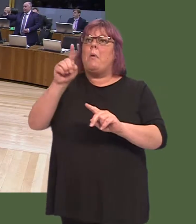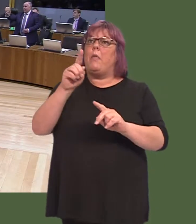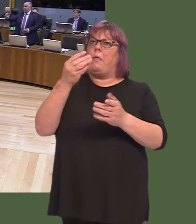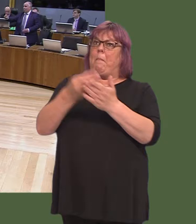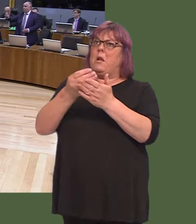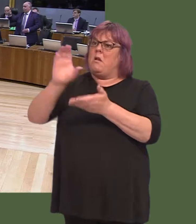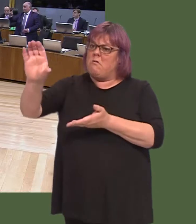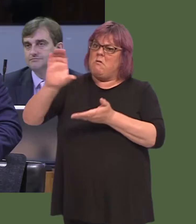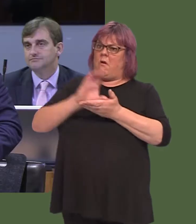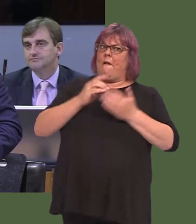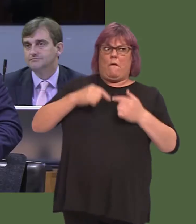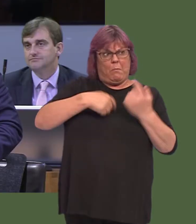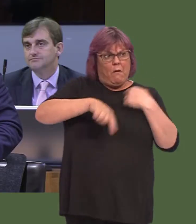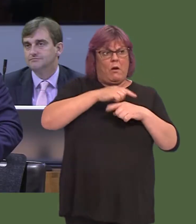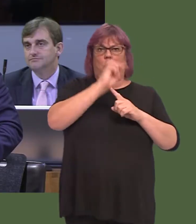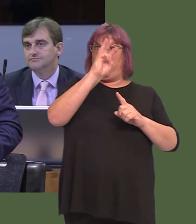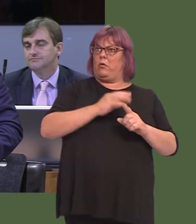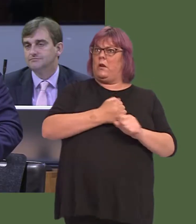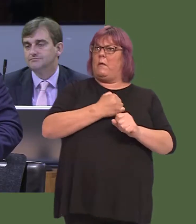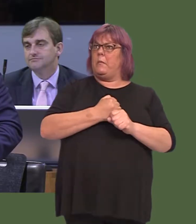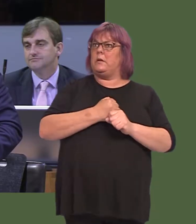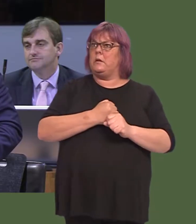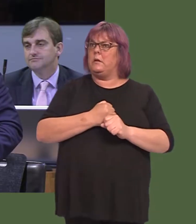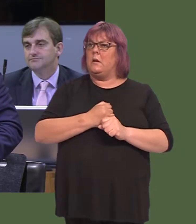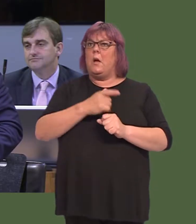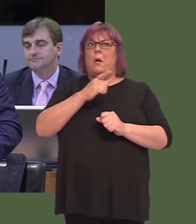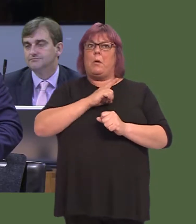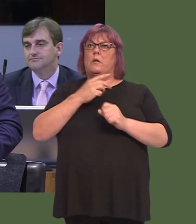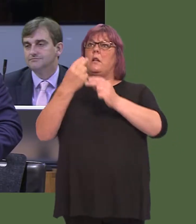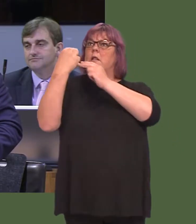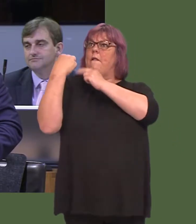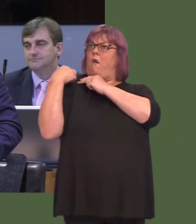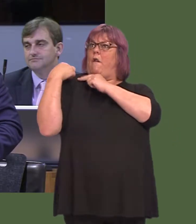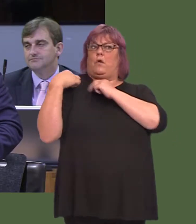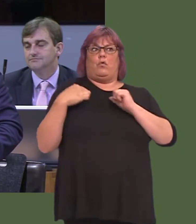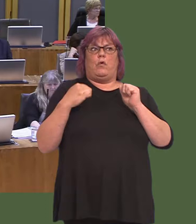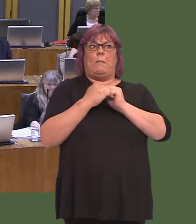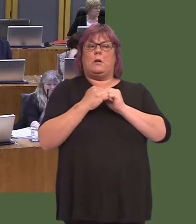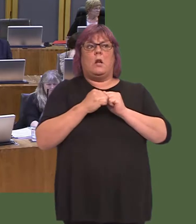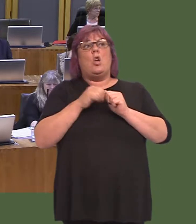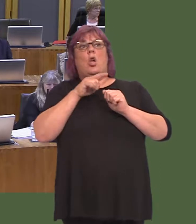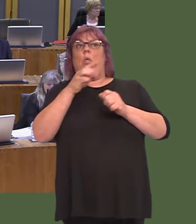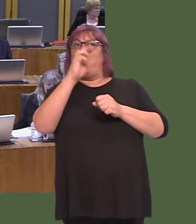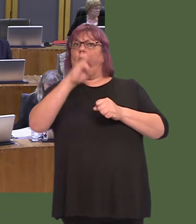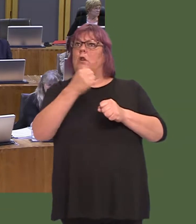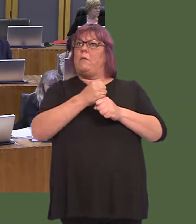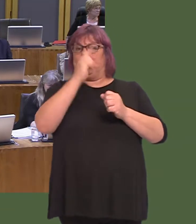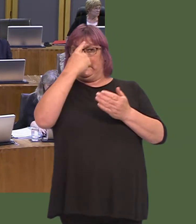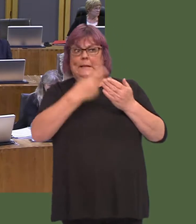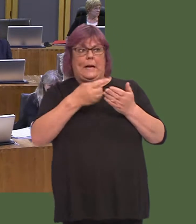is coming over to the Welsh Government. Now, it is perfectly right, under the devolved settlement, that you choose where to spend that money.